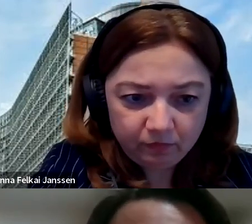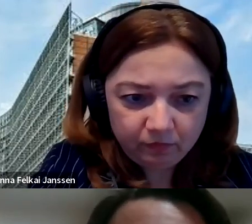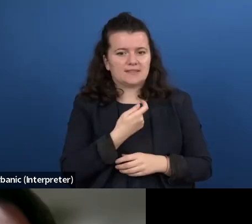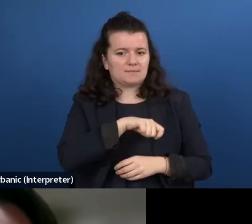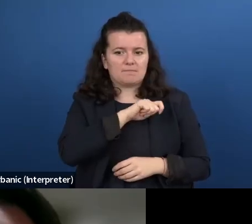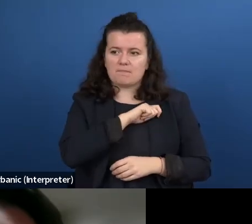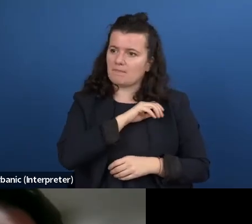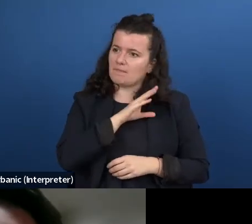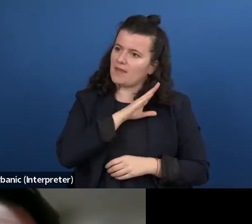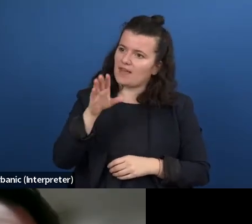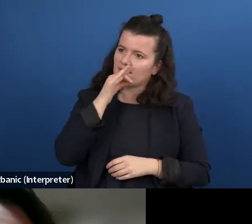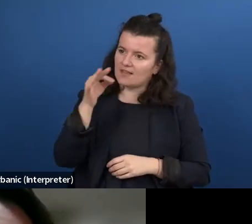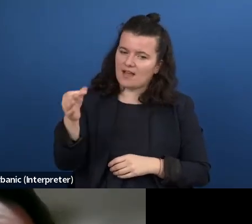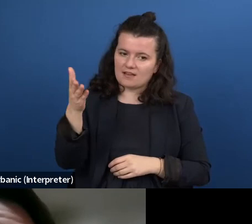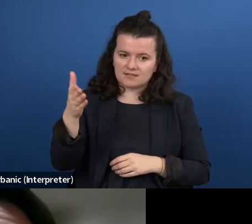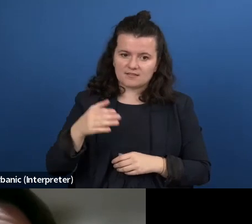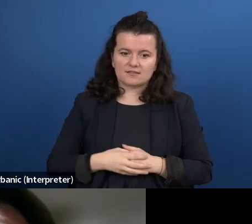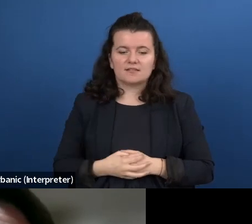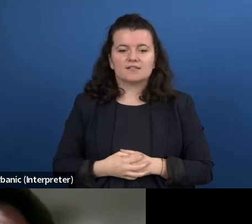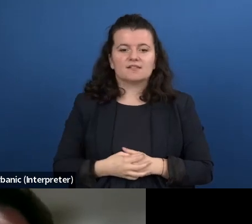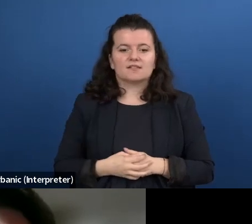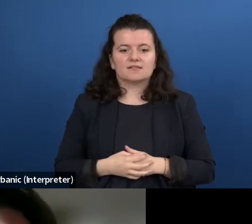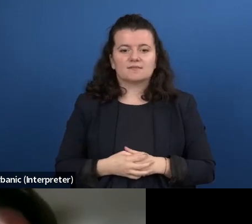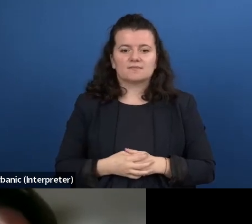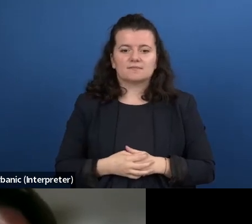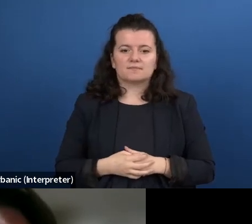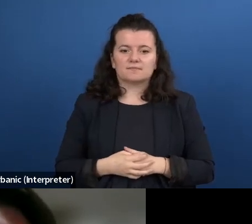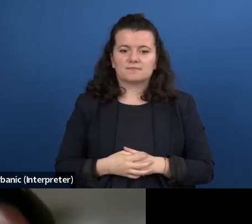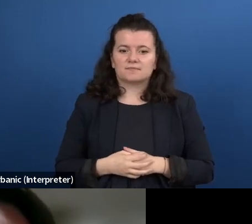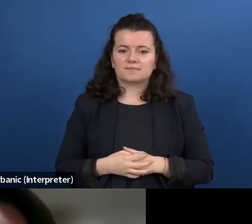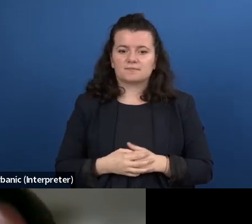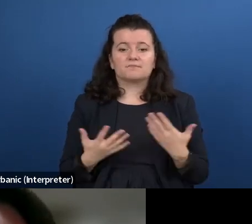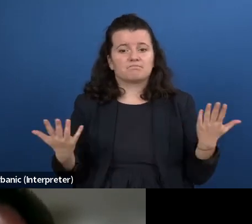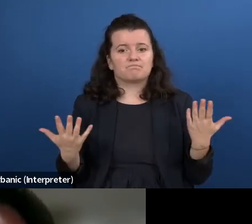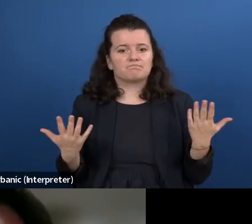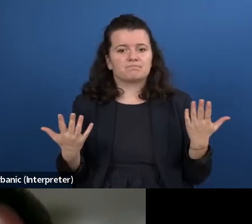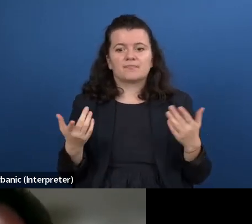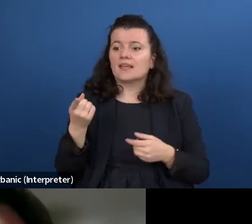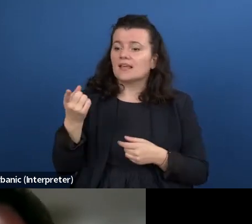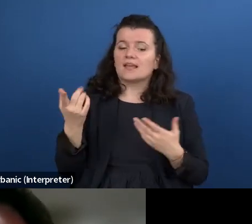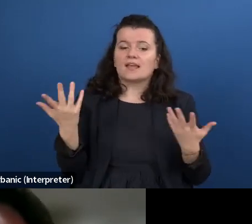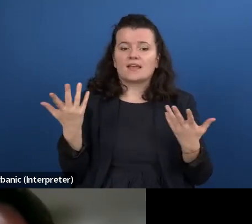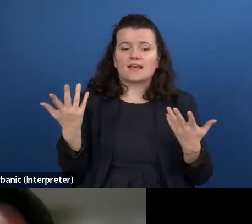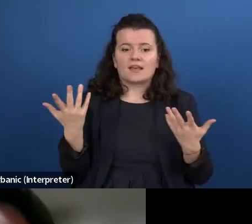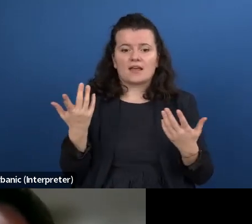How it comes that at some places there are places where women are sexually exploited, and at the same time,